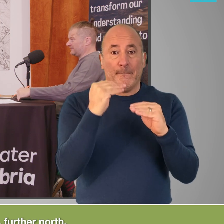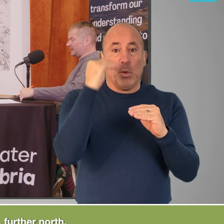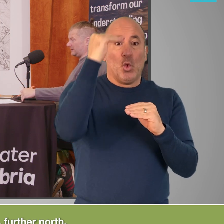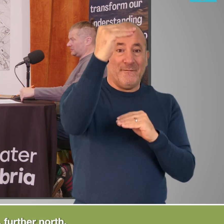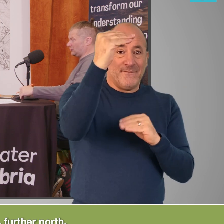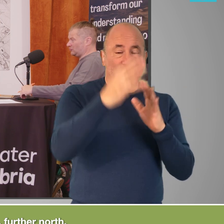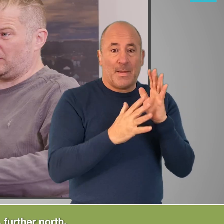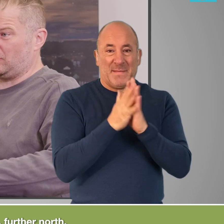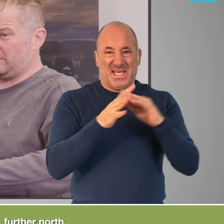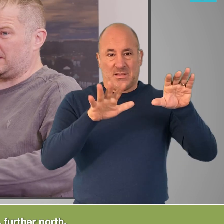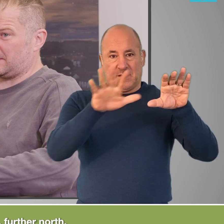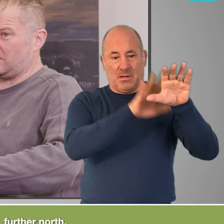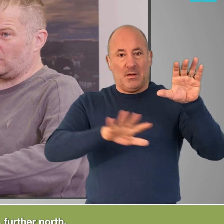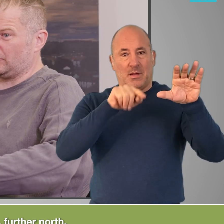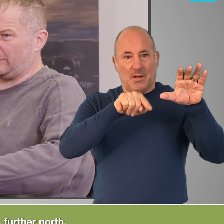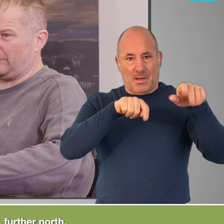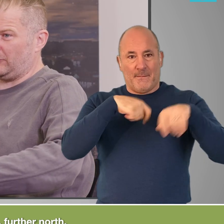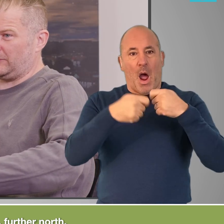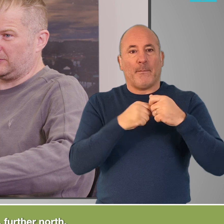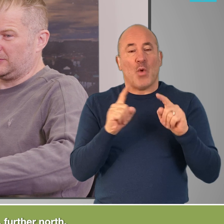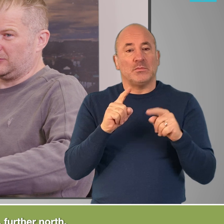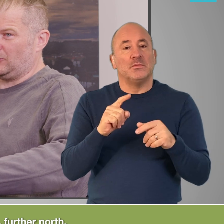their ring road, the A61, further north,